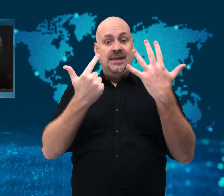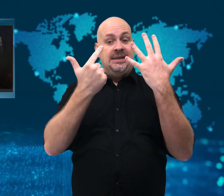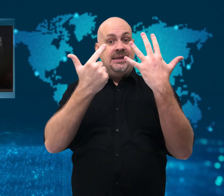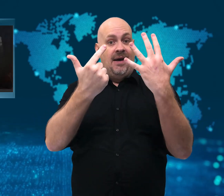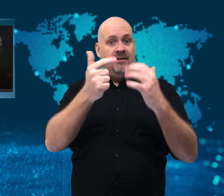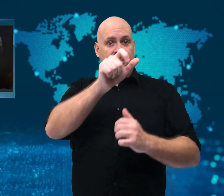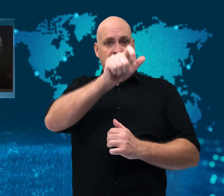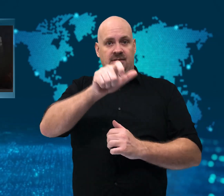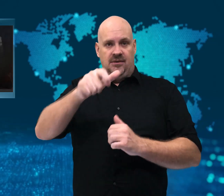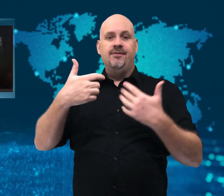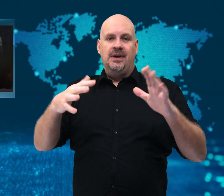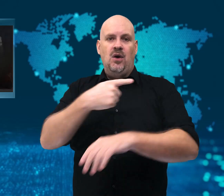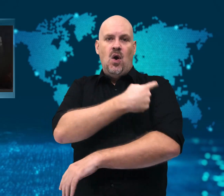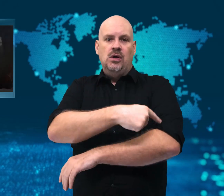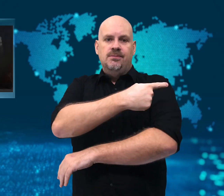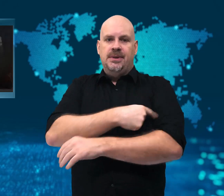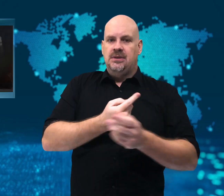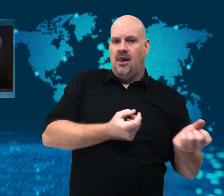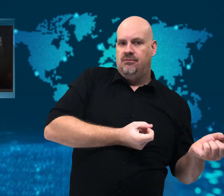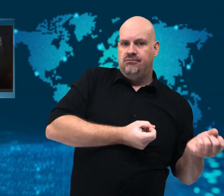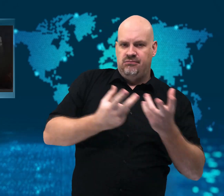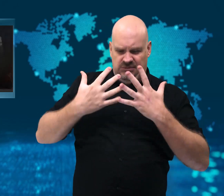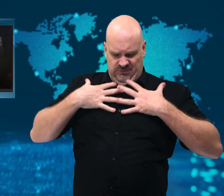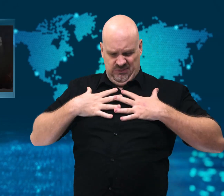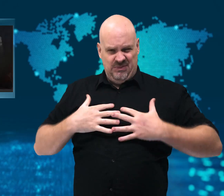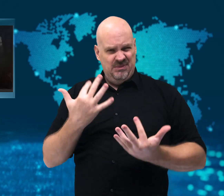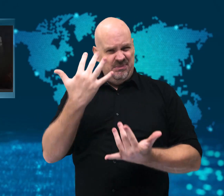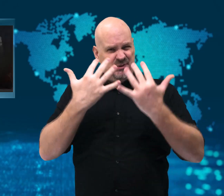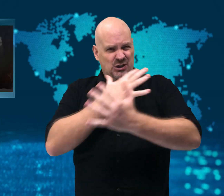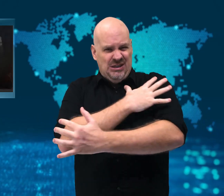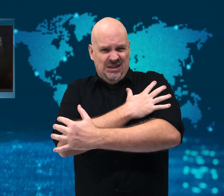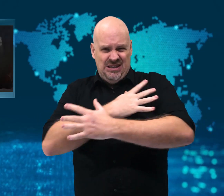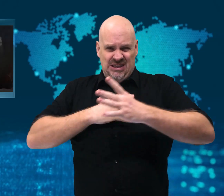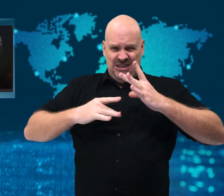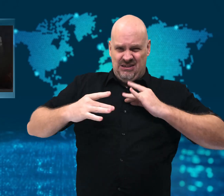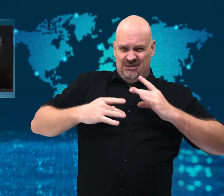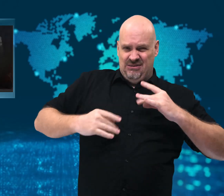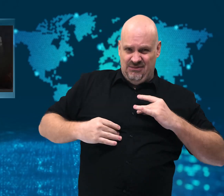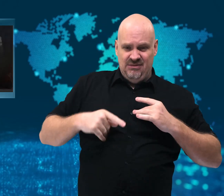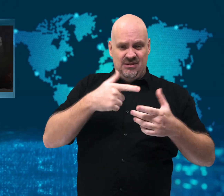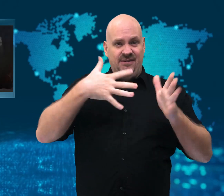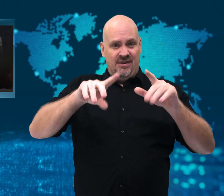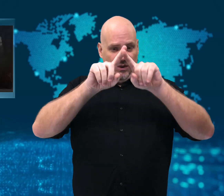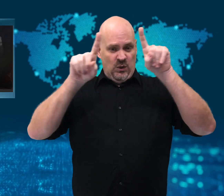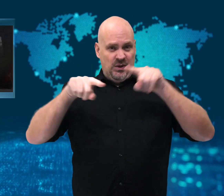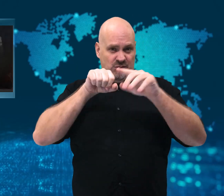Seven survivors were taken to the hospital with severe burns